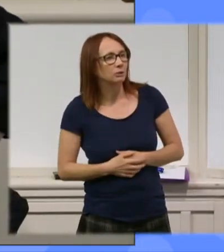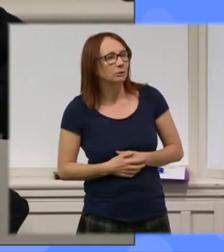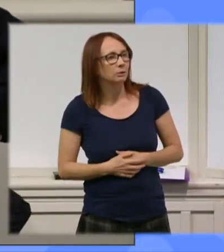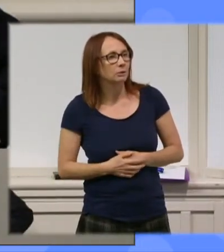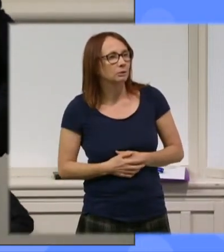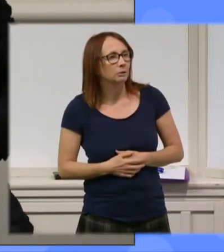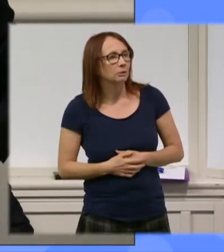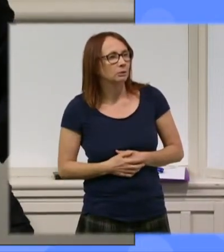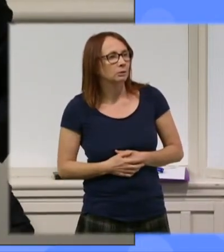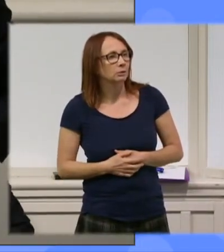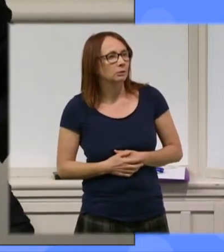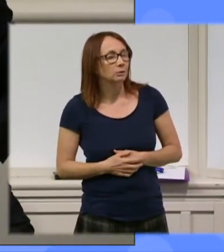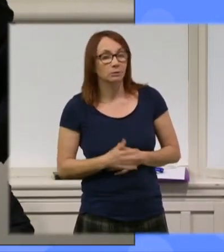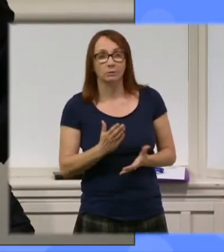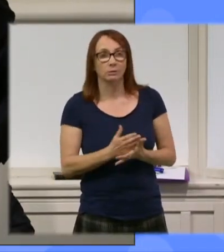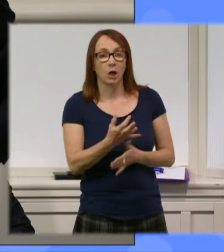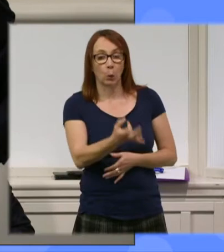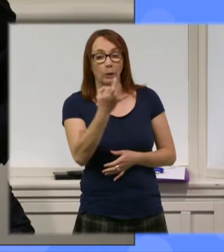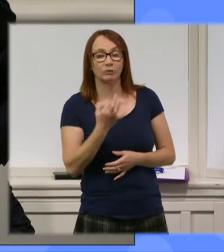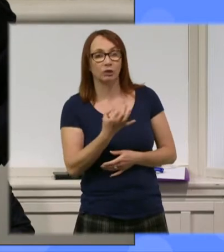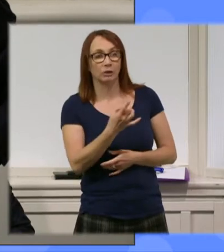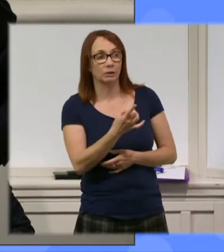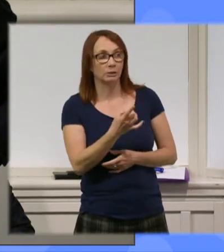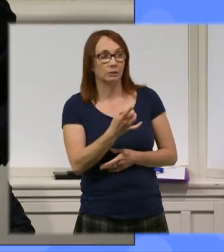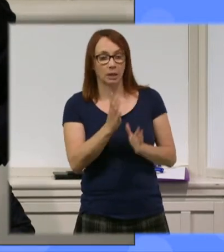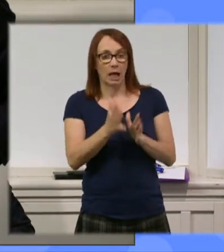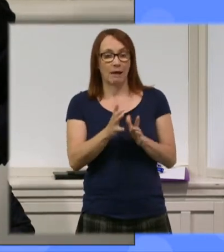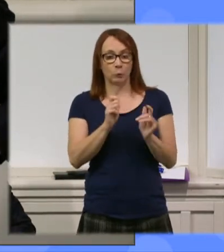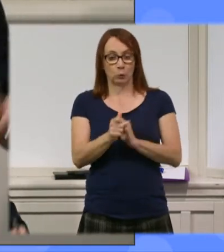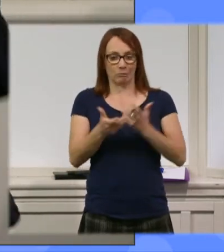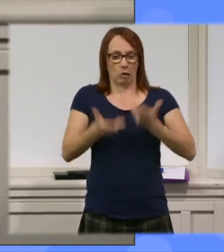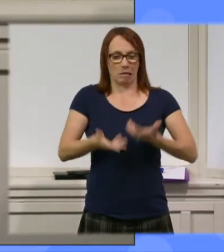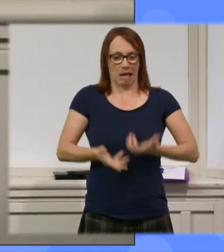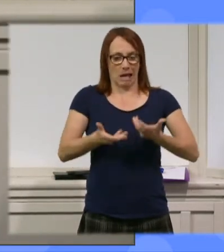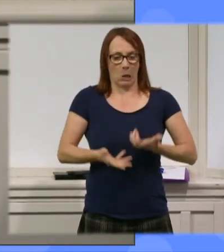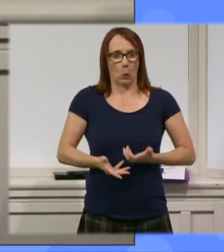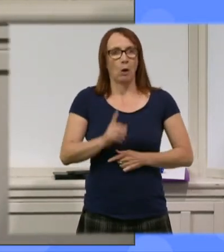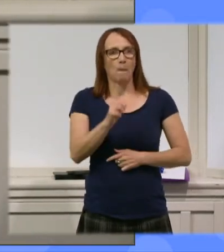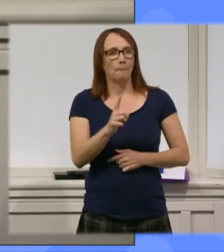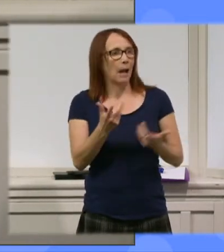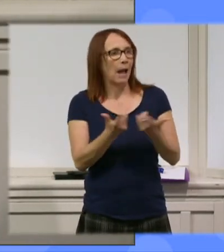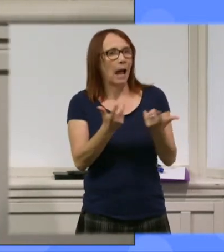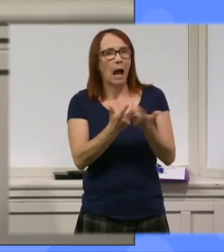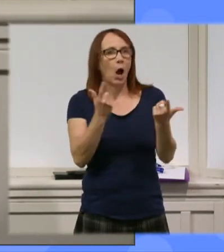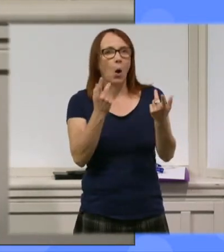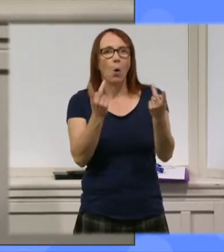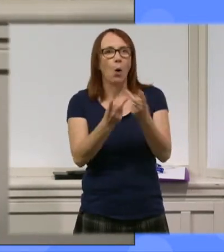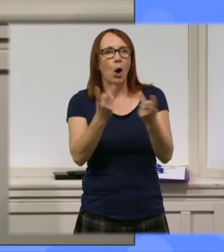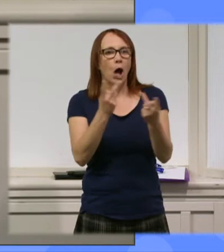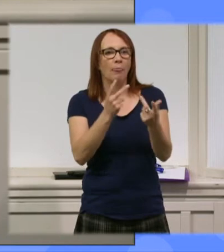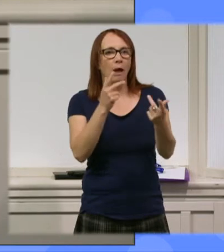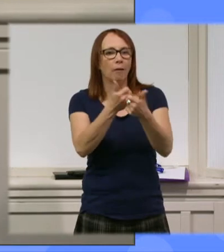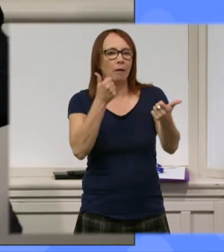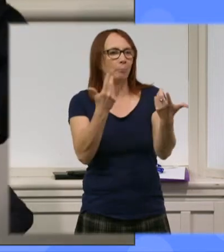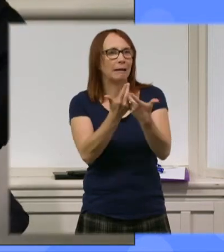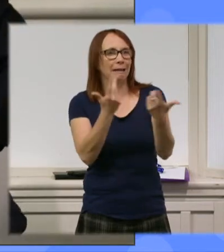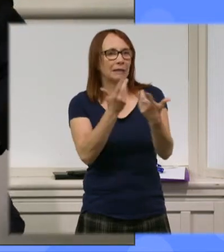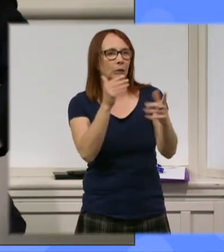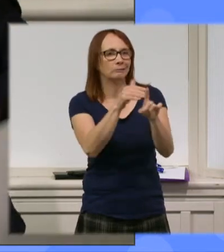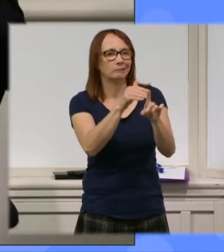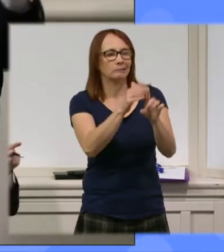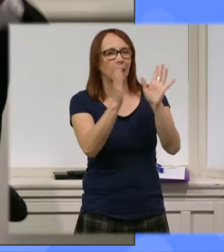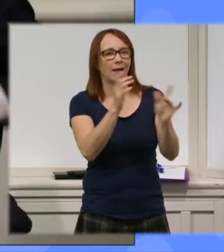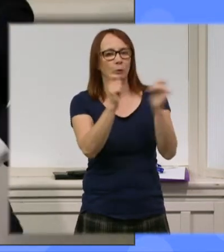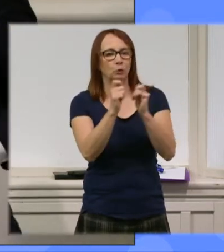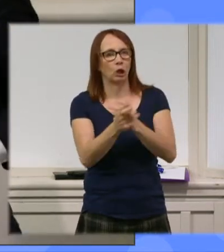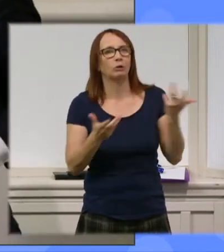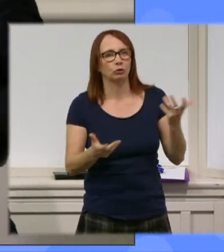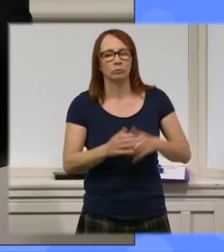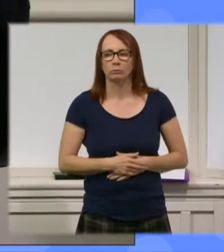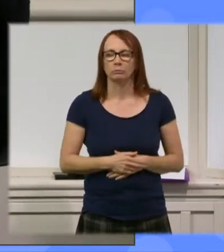everybody the creation has been a change sooner rather than Liam happy to use the